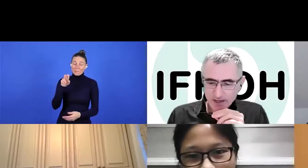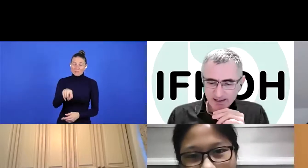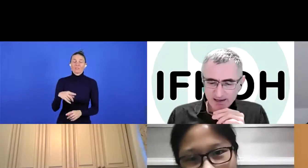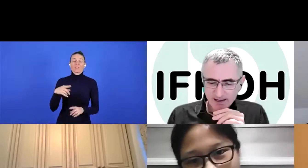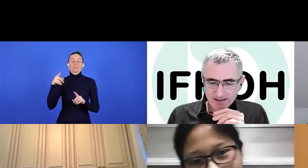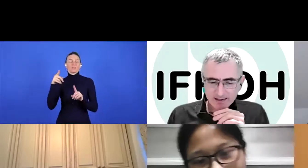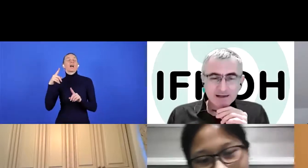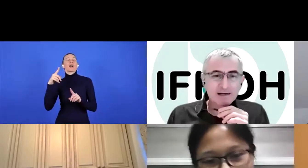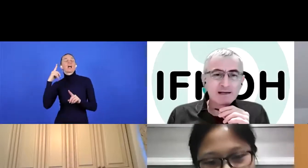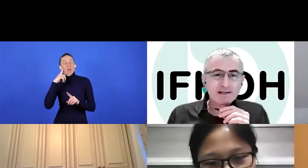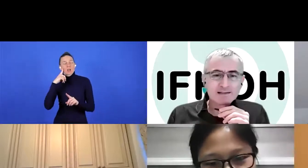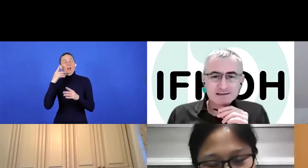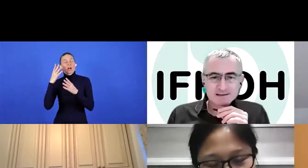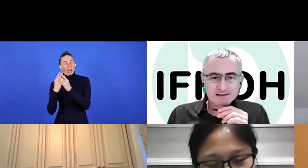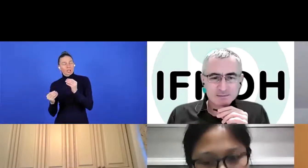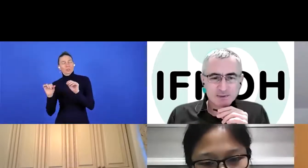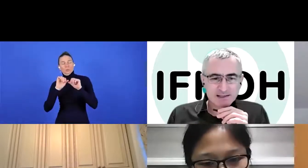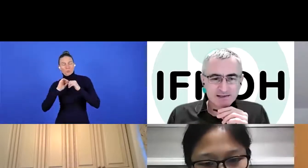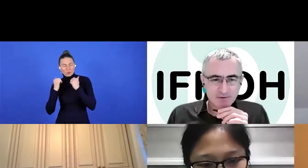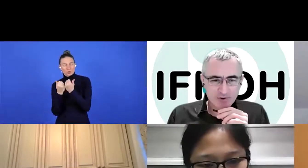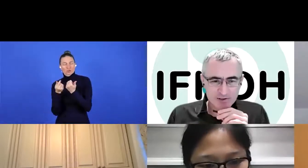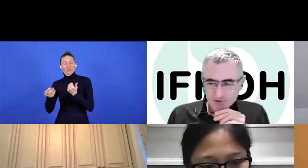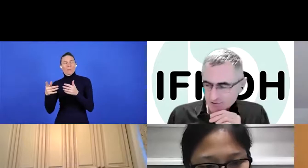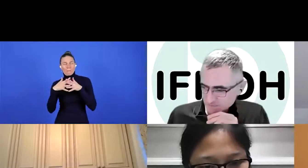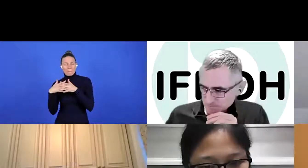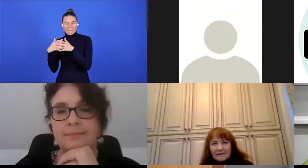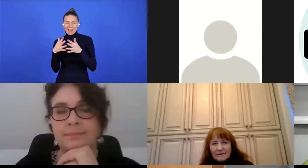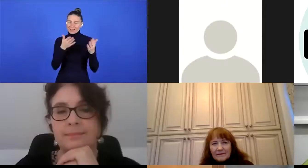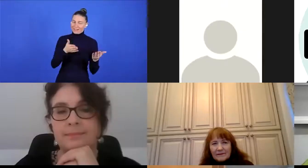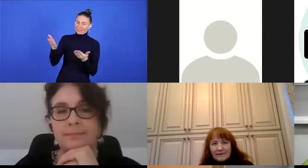Miss Lise Hamlin, director of public policy,